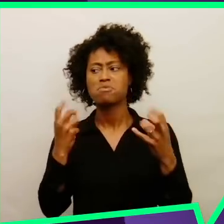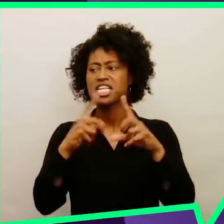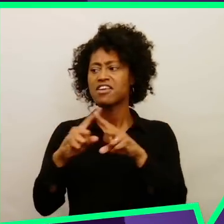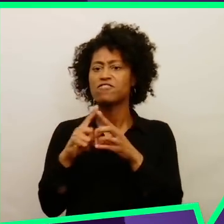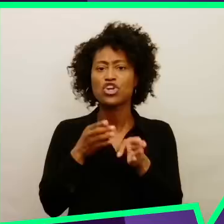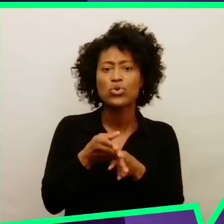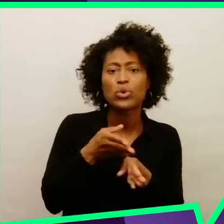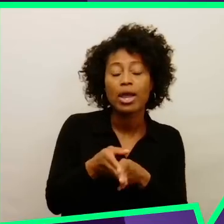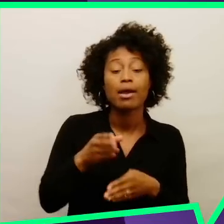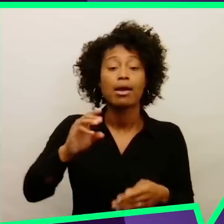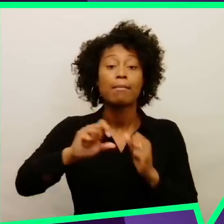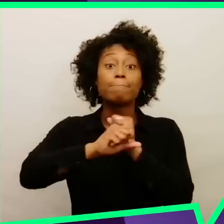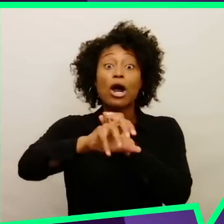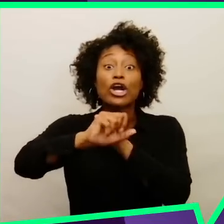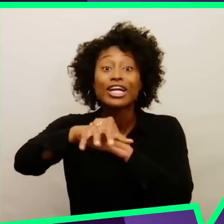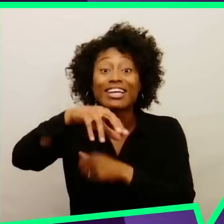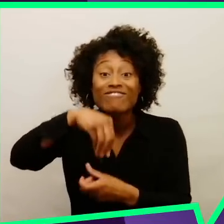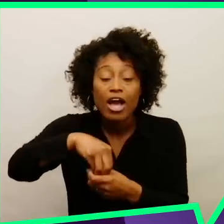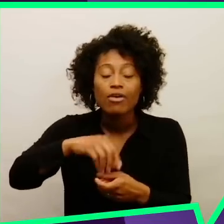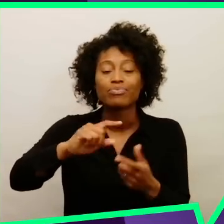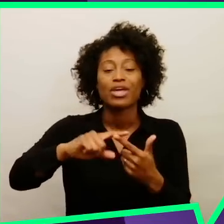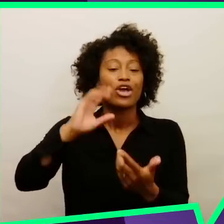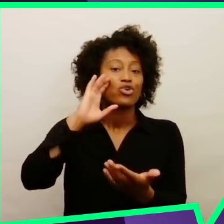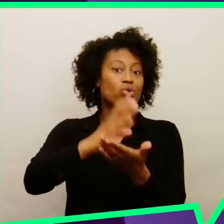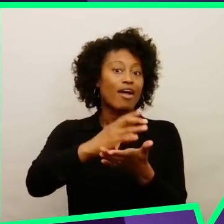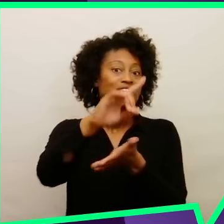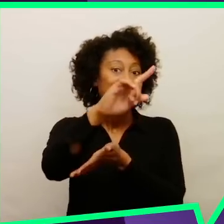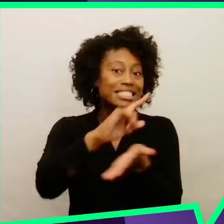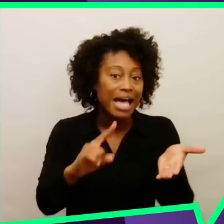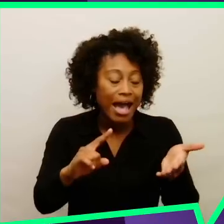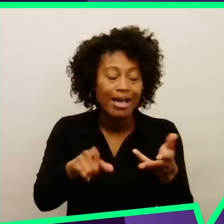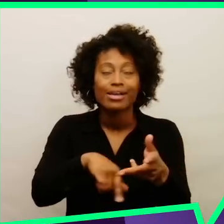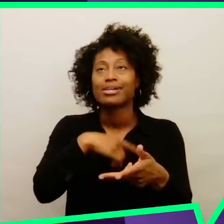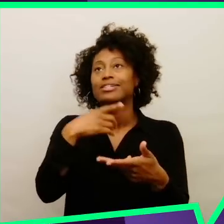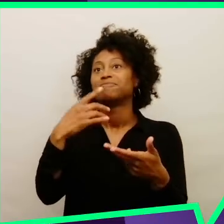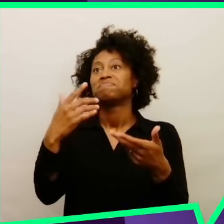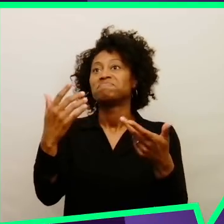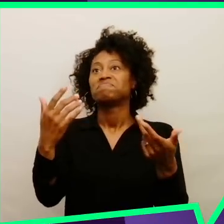Marketing becomes a part of it. Graphic design becomes a part of it.